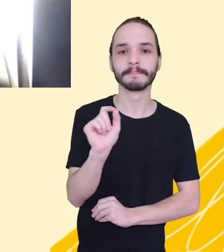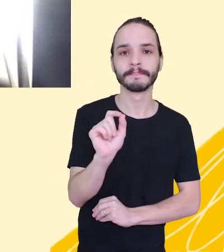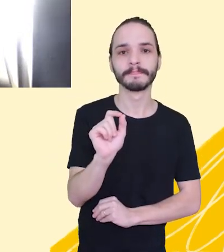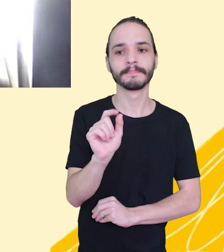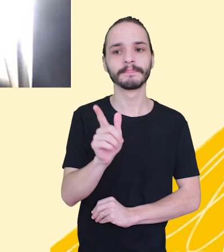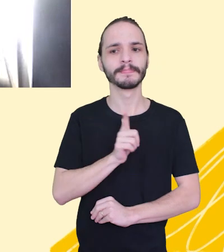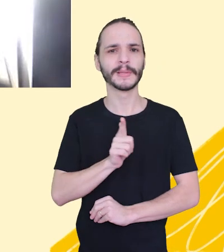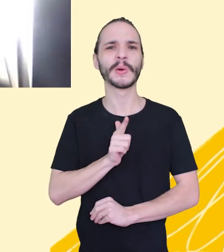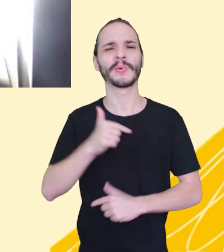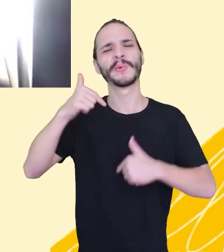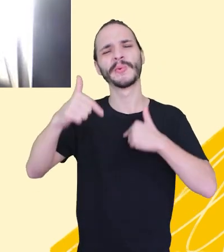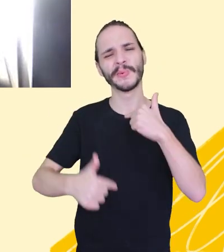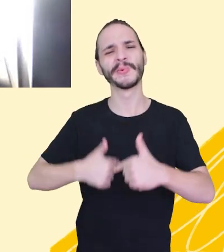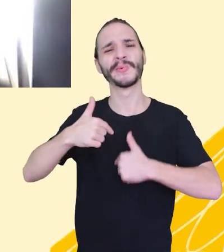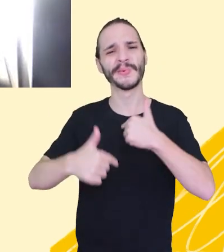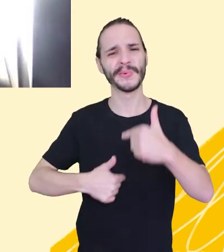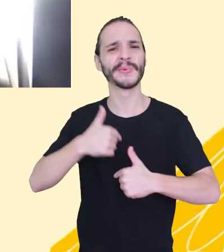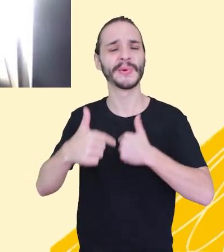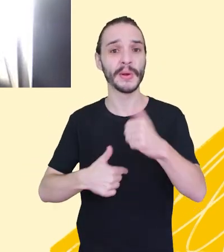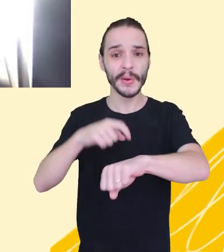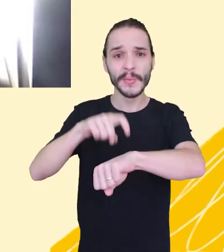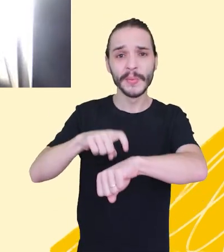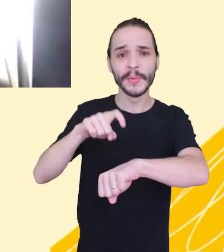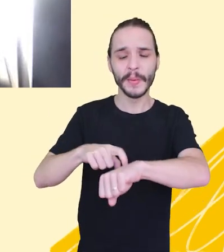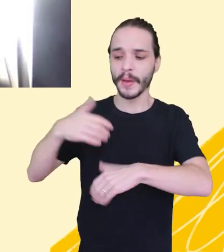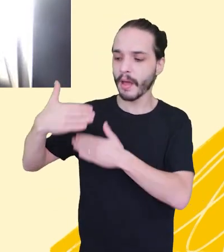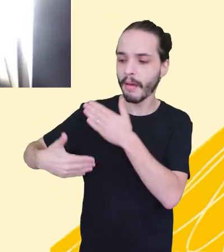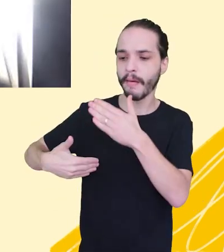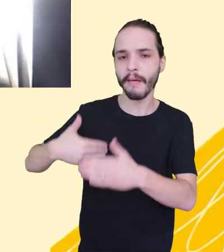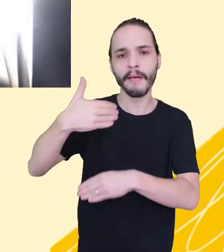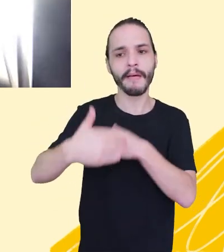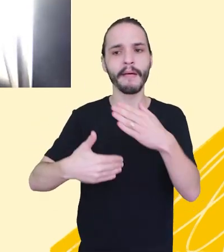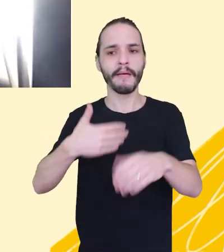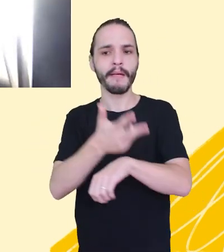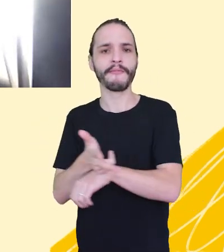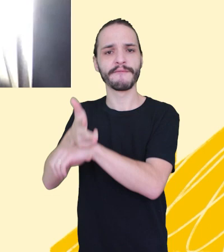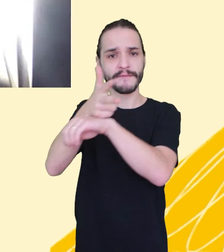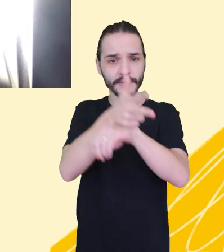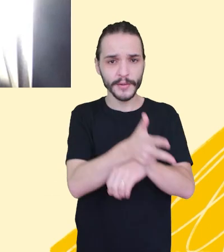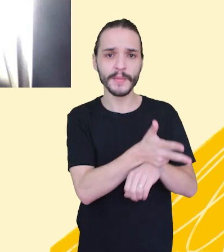work in the process when Iím doing the shooting